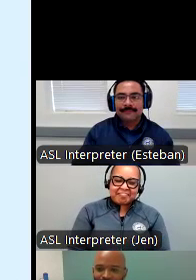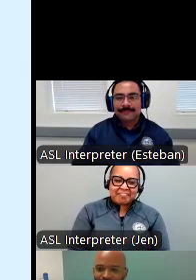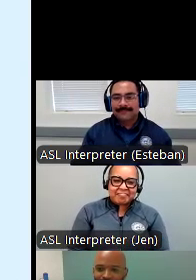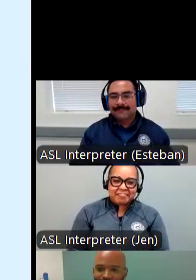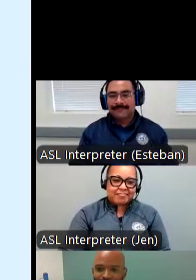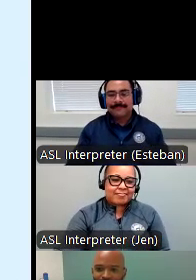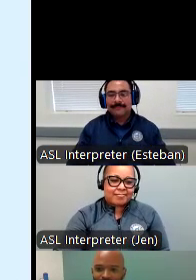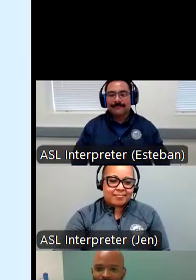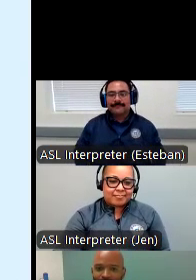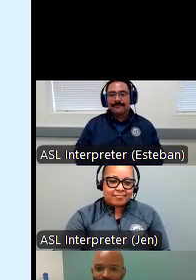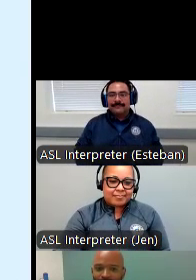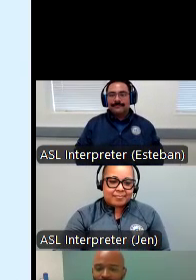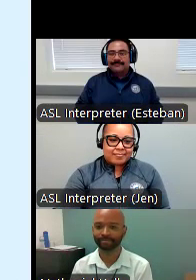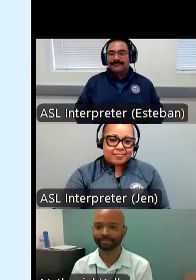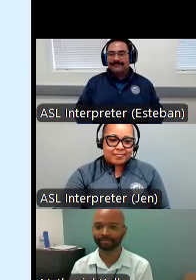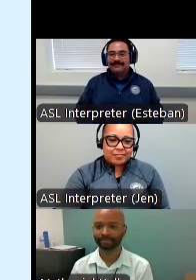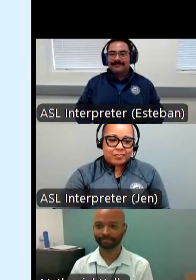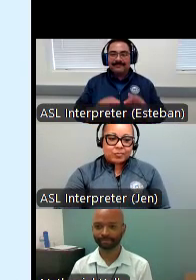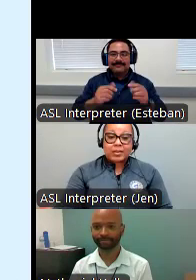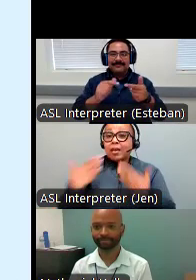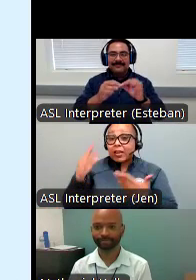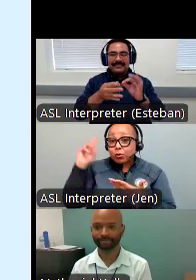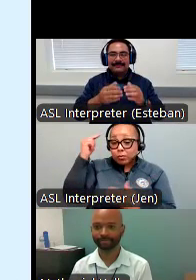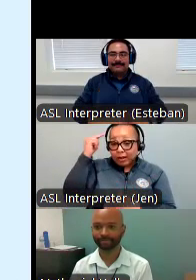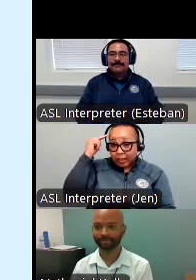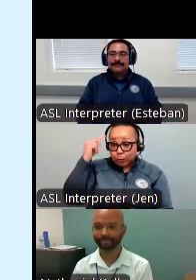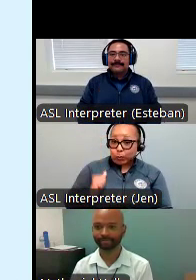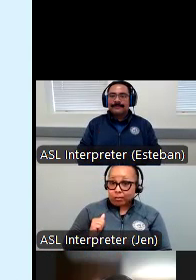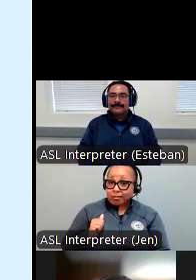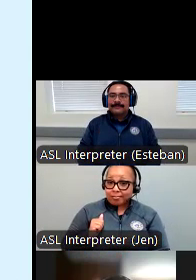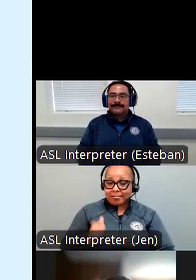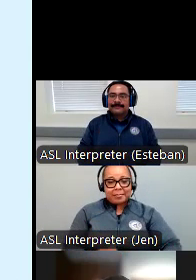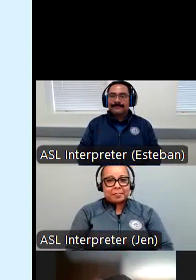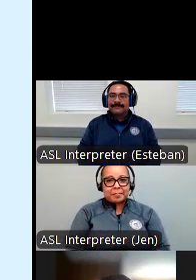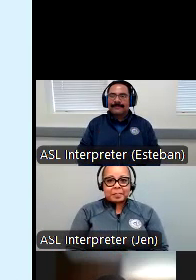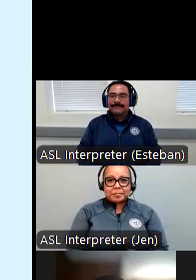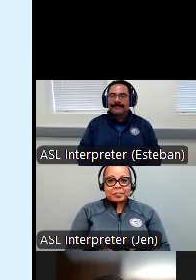Thank you, Nathaniel. Aliyah Rich is now